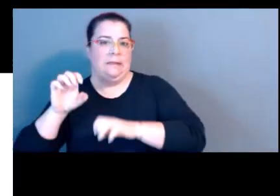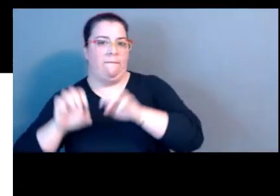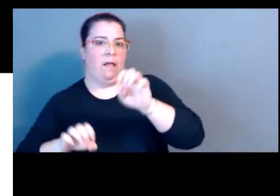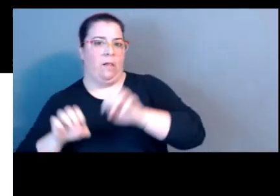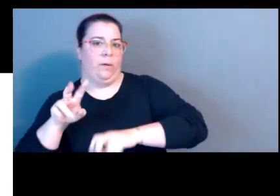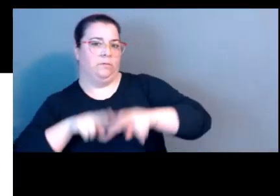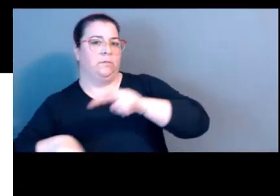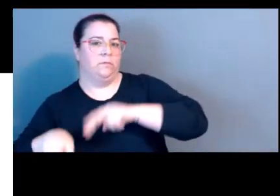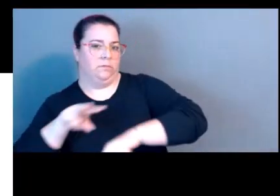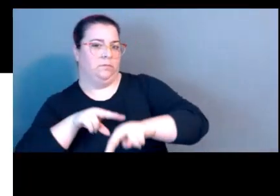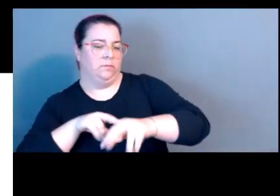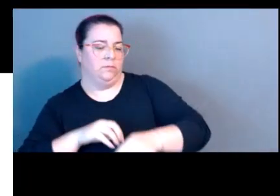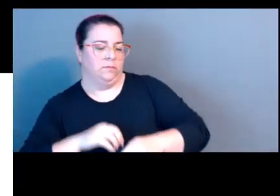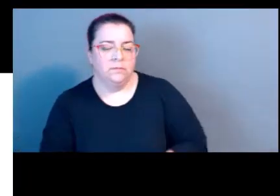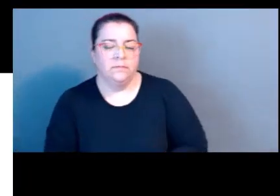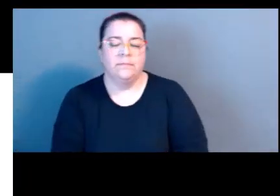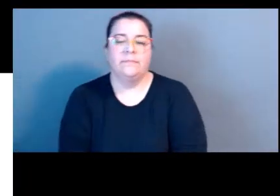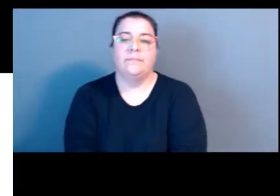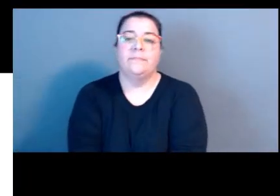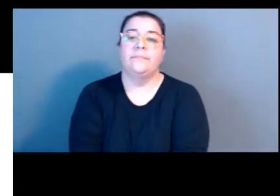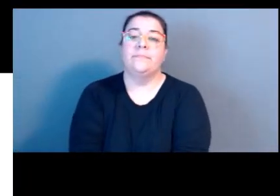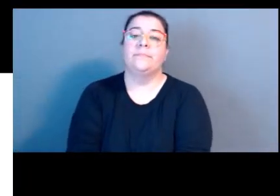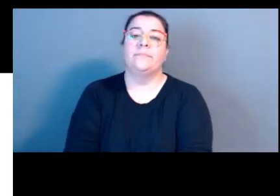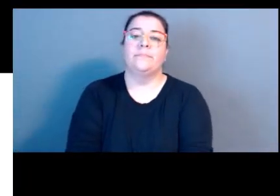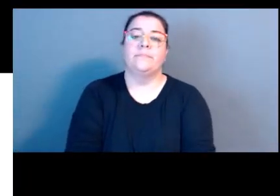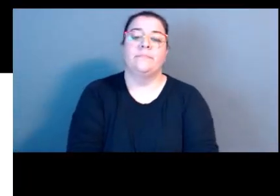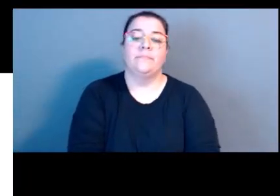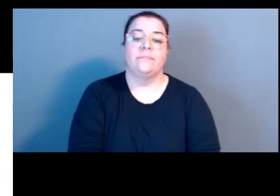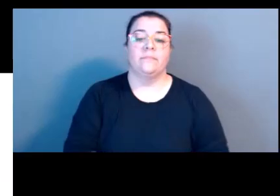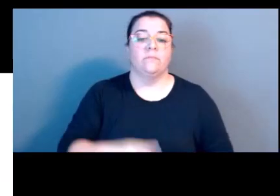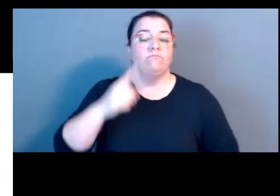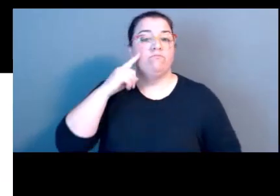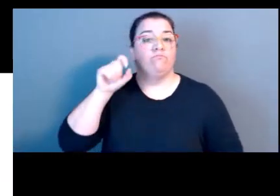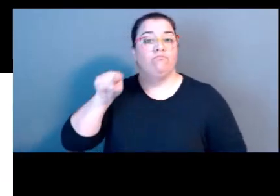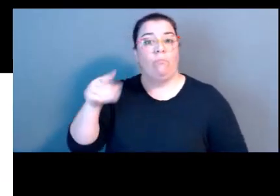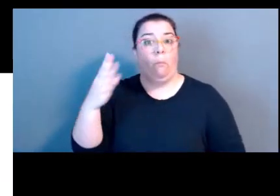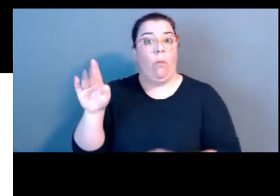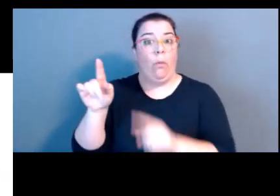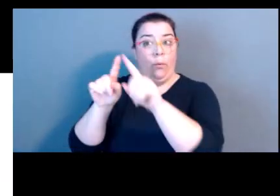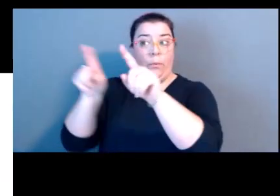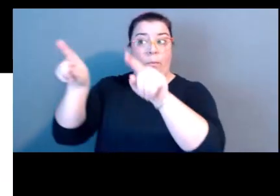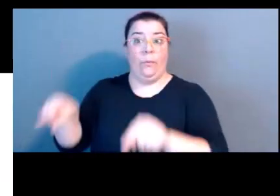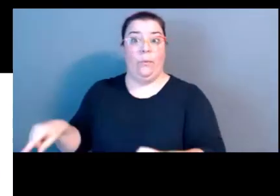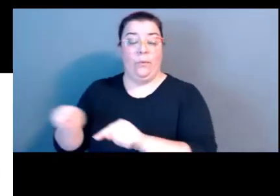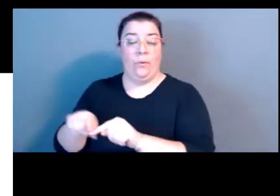As indicated in the Useful Information column, you'll be asked to demonstrate